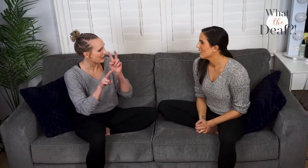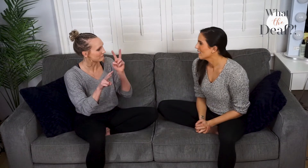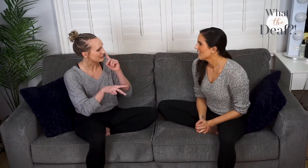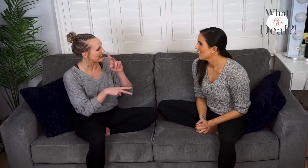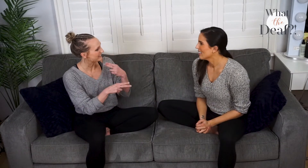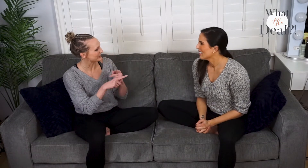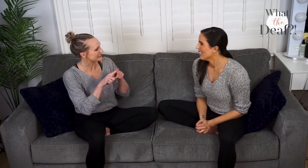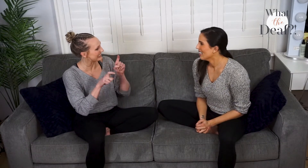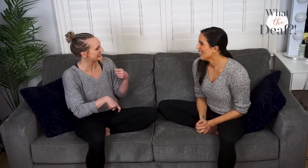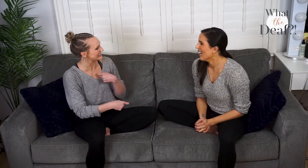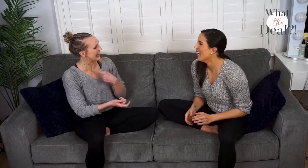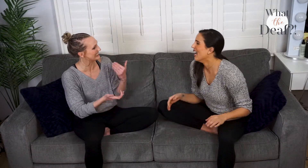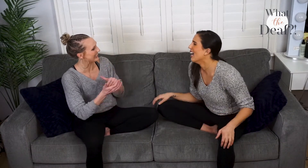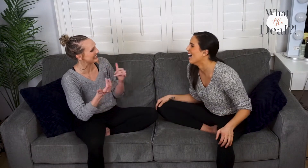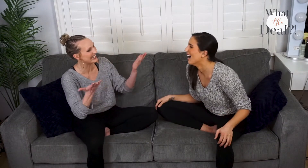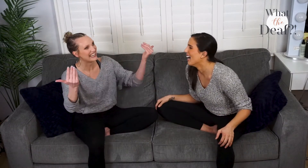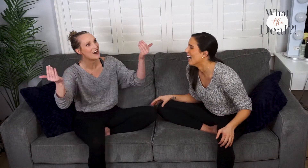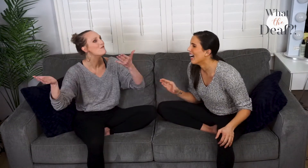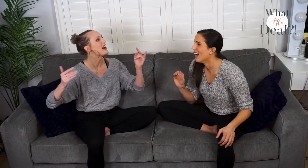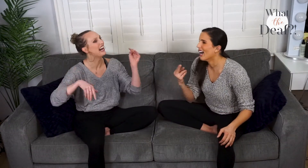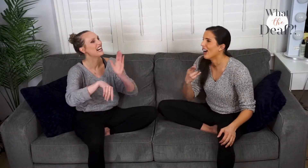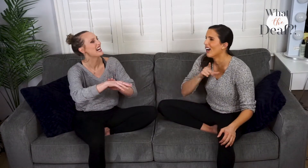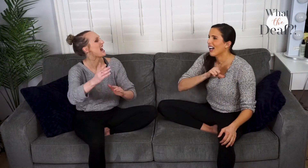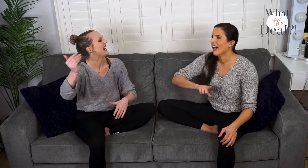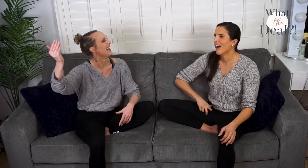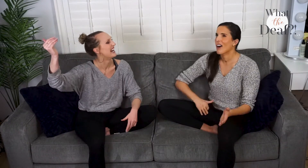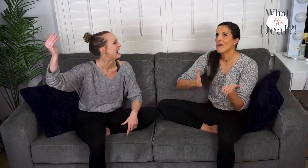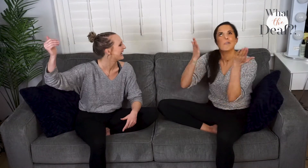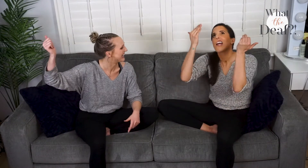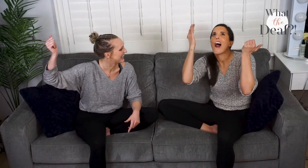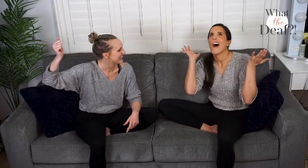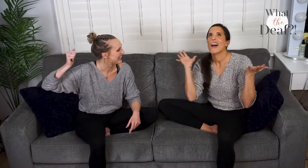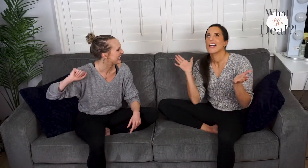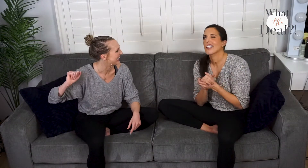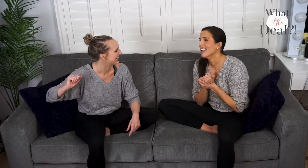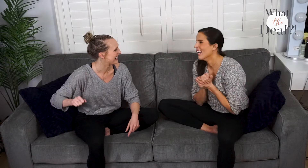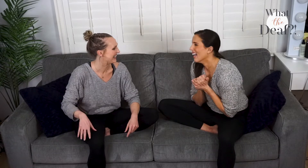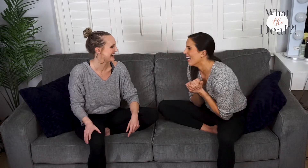to the next test that the universe puts us through, like bring it on! Oh Lord, bring it on!